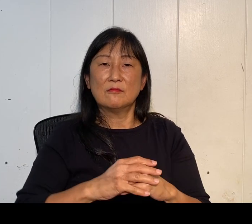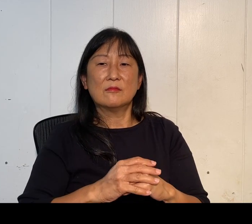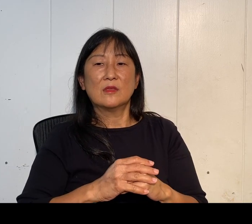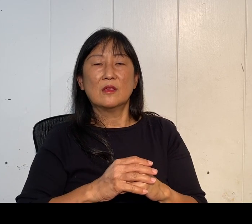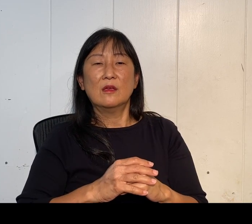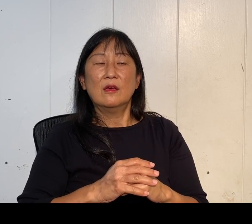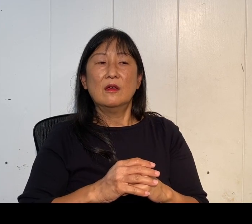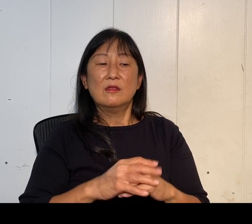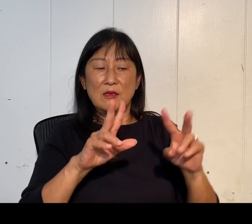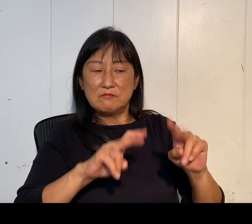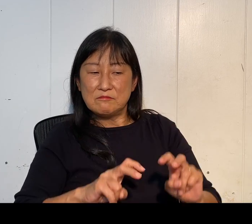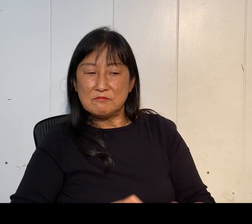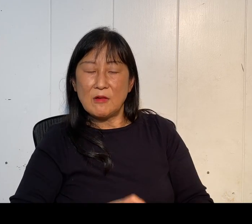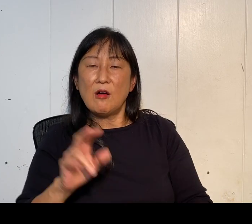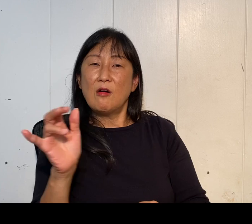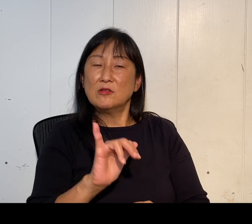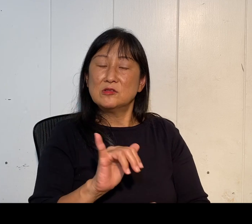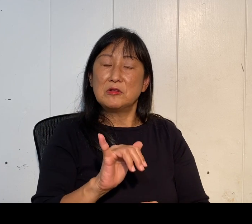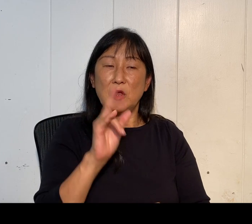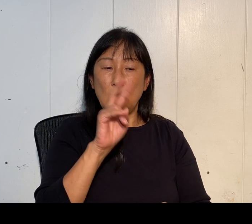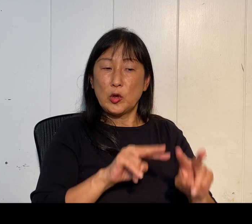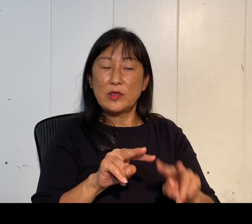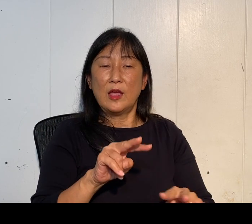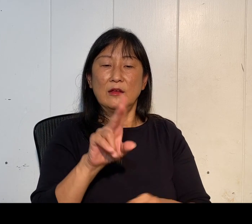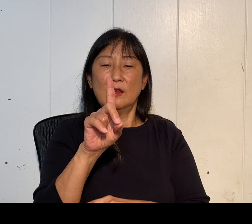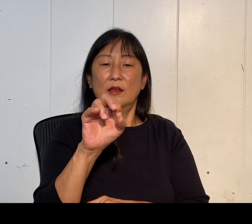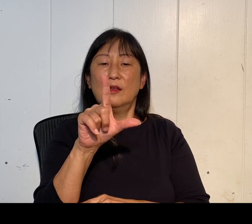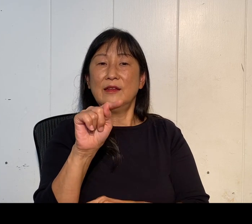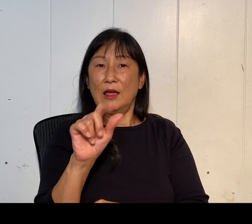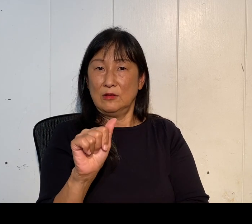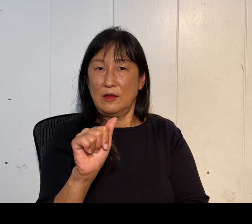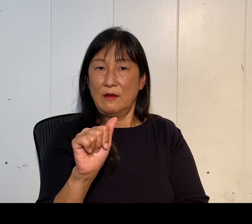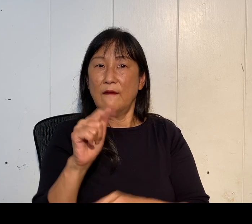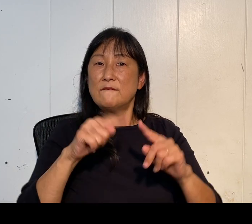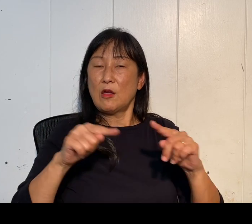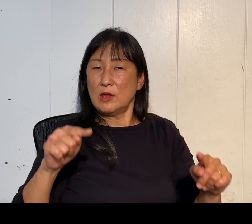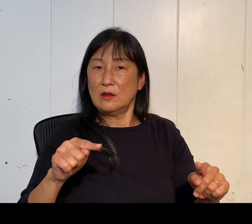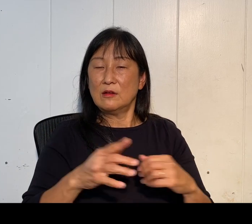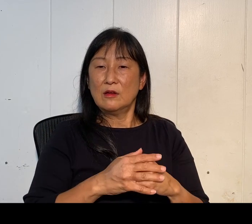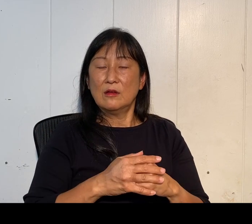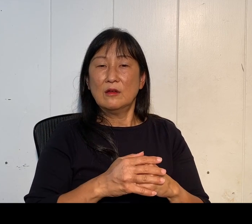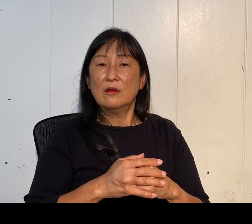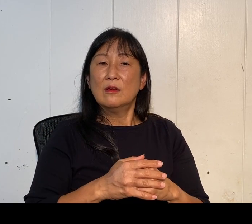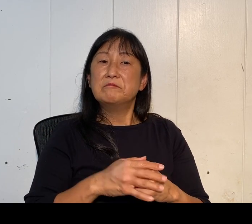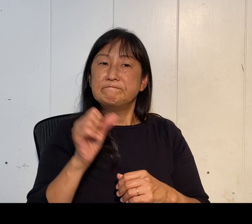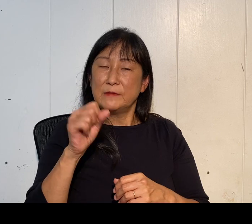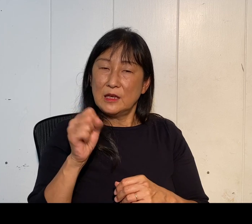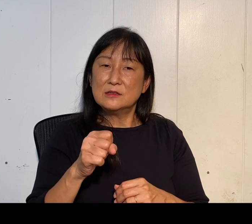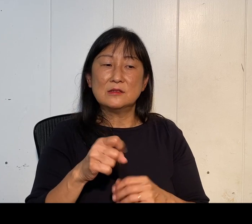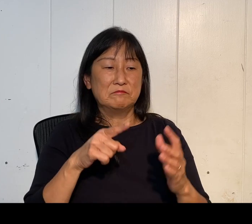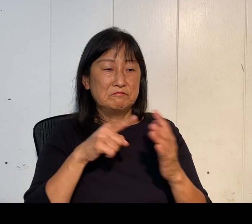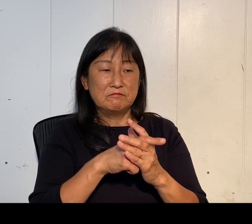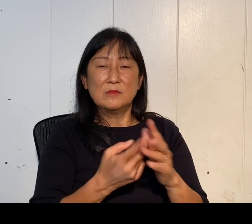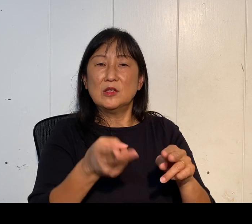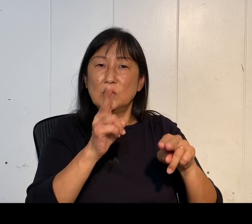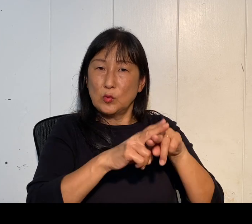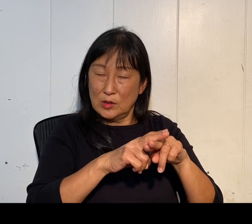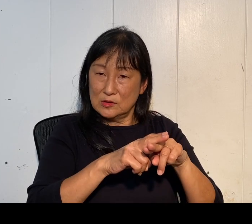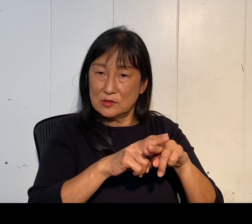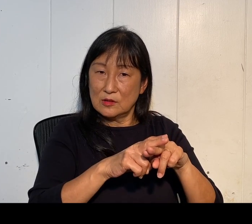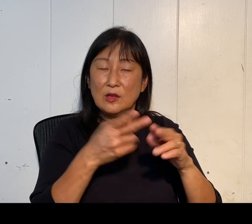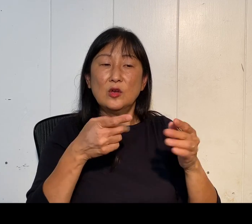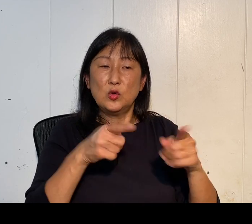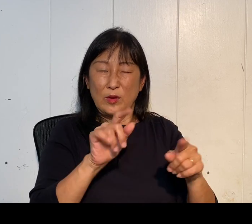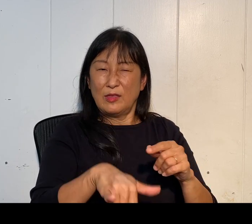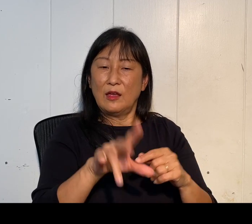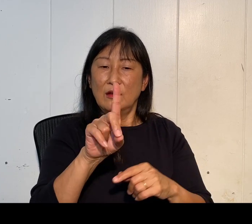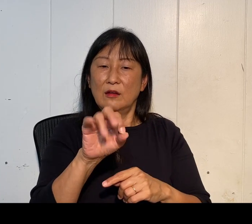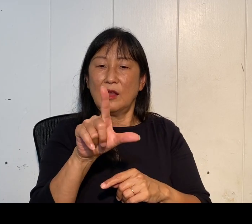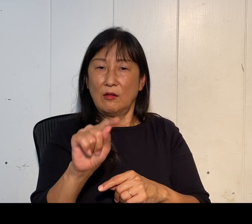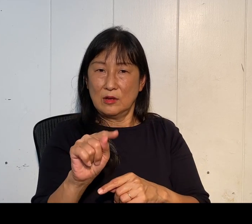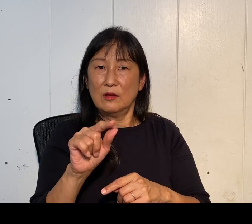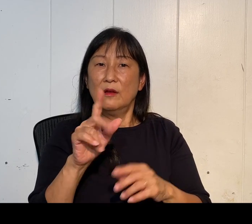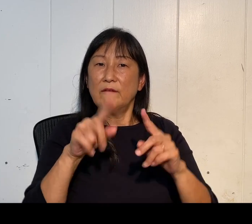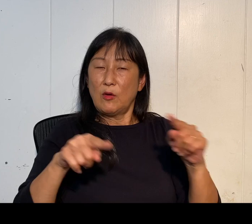The analysis also examined the effect of the Delta variant on vaccine efficacy. While the frequency of breakthrough hospitalizations and deaths increased during the Delta variant period,